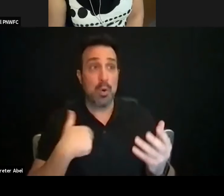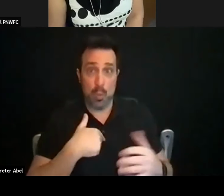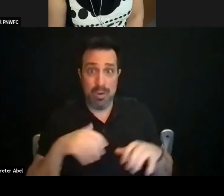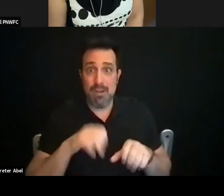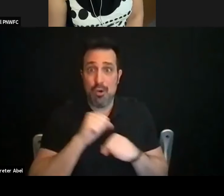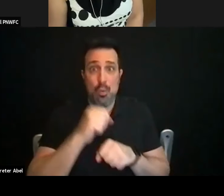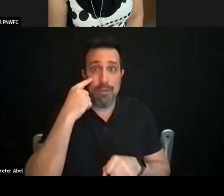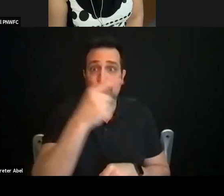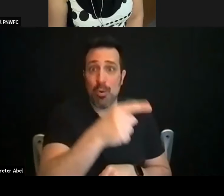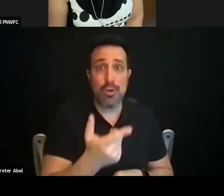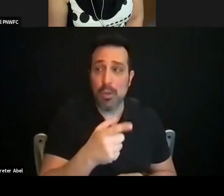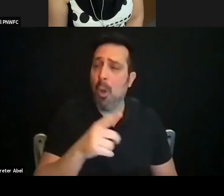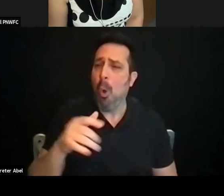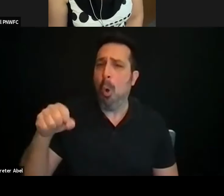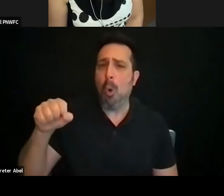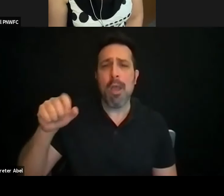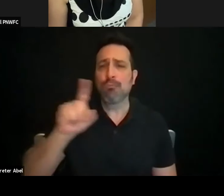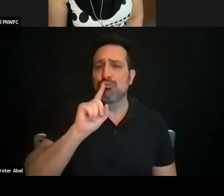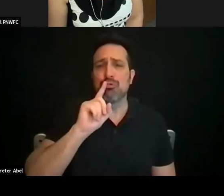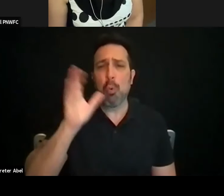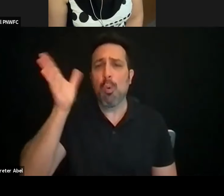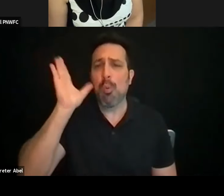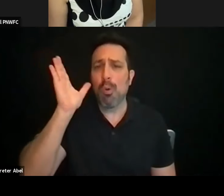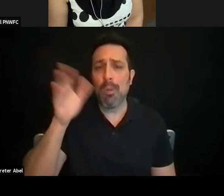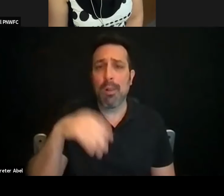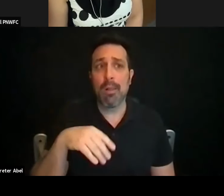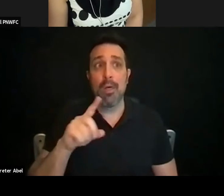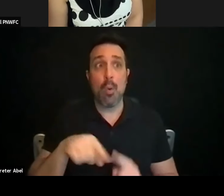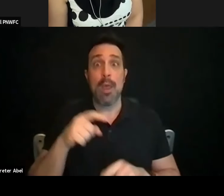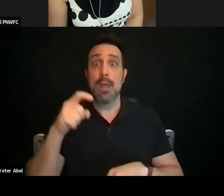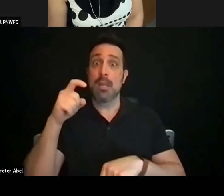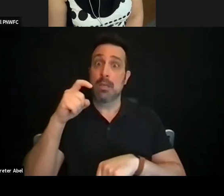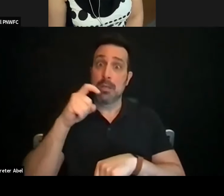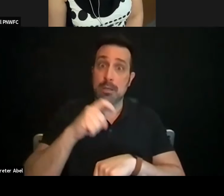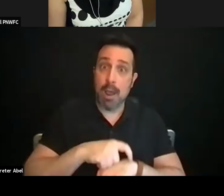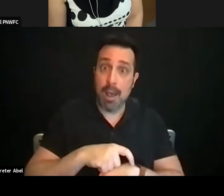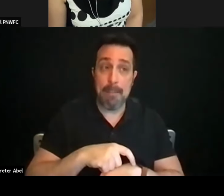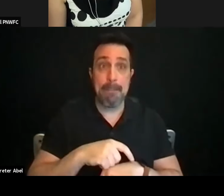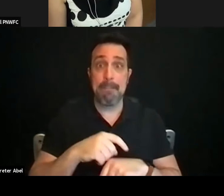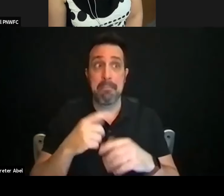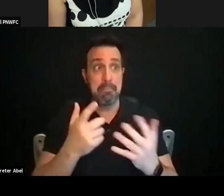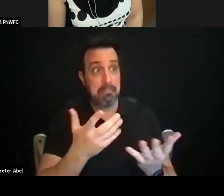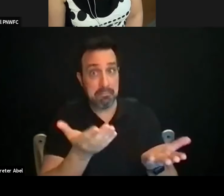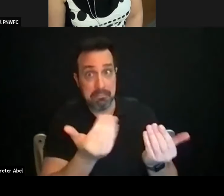are hurting right now. There's people that are needing our help that you have the ability to